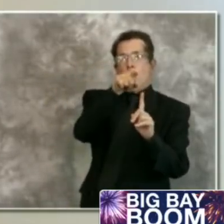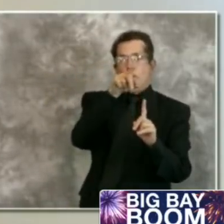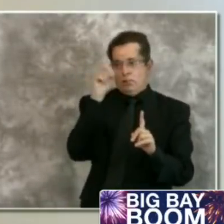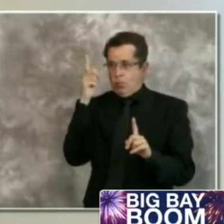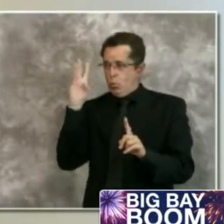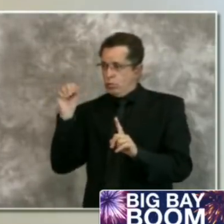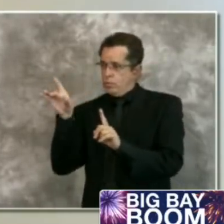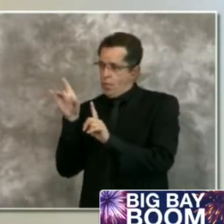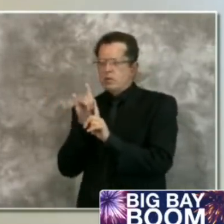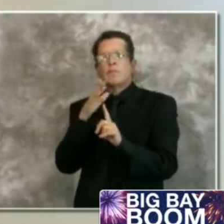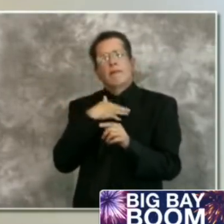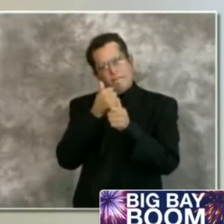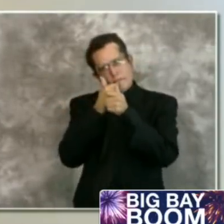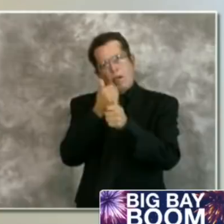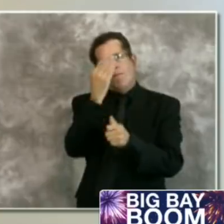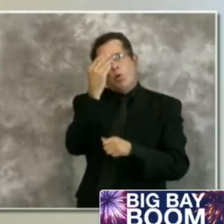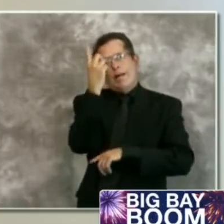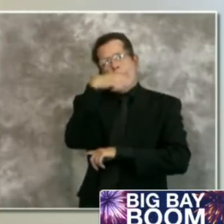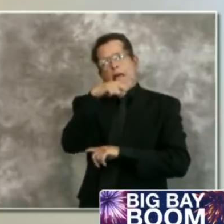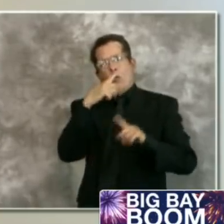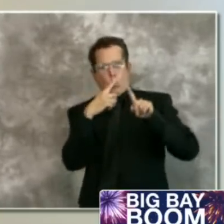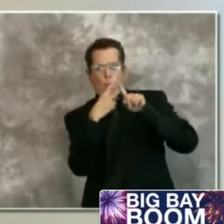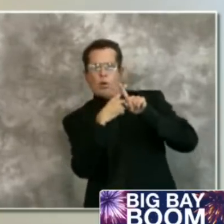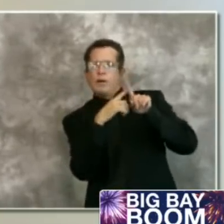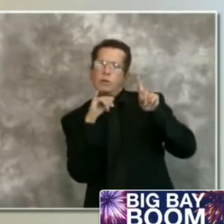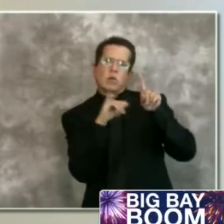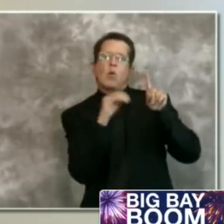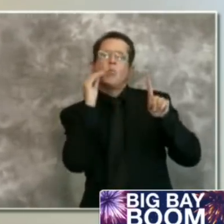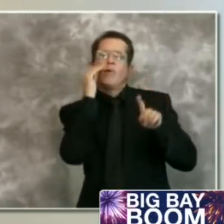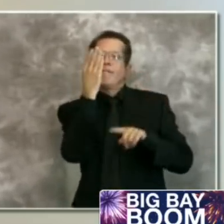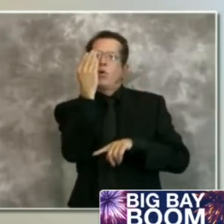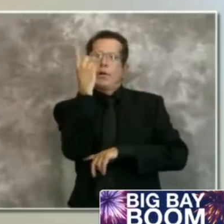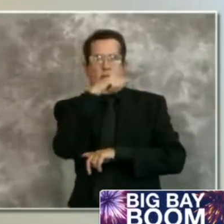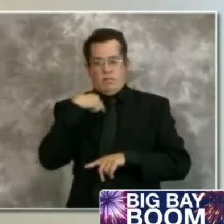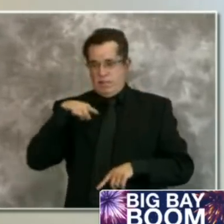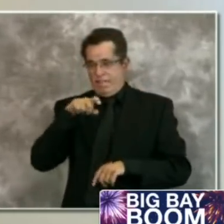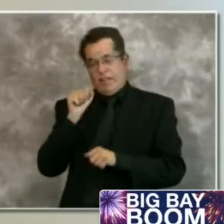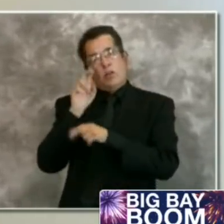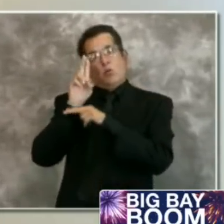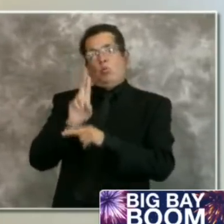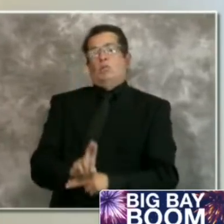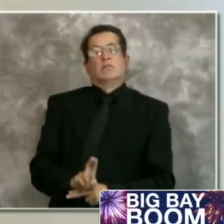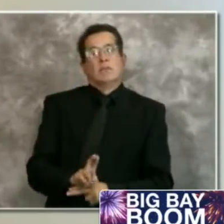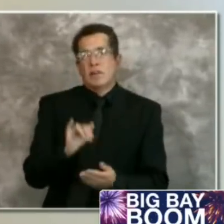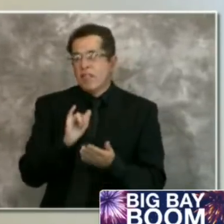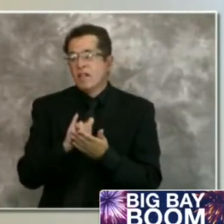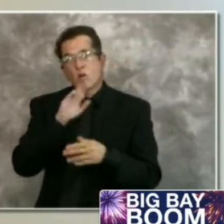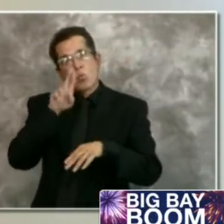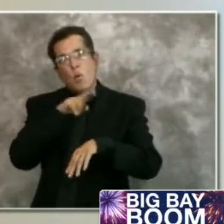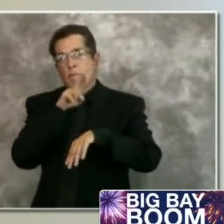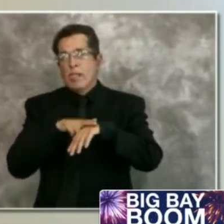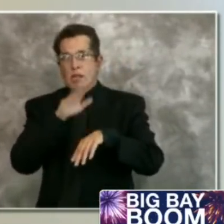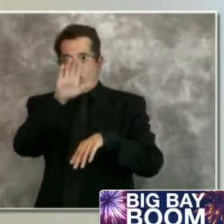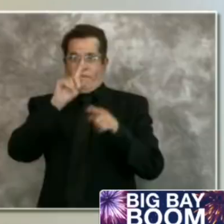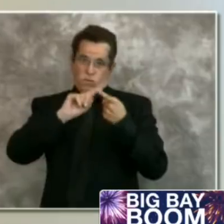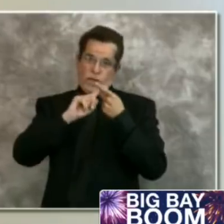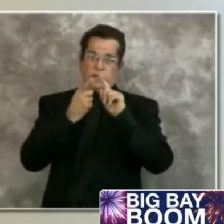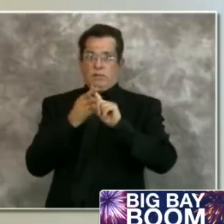HONEST WITH THEM PLEASE BE CANDID WITH THEM. YOU GET ALL THAT YOU'VE BEEN EXPOSED TO SOMEONE IN THE POD WE HEAR THE